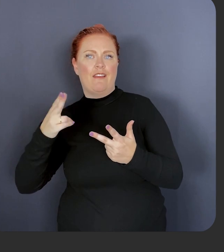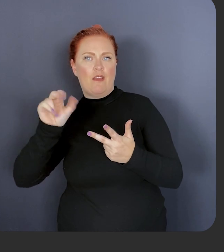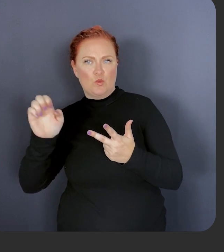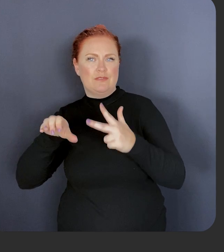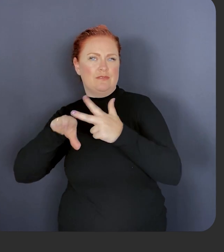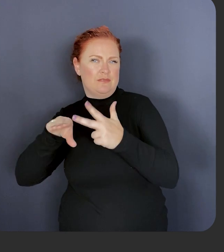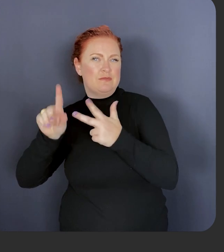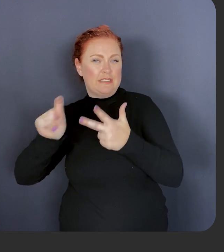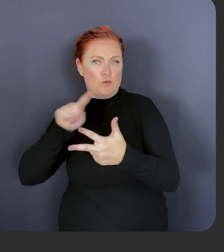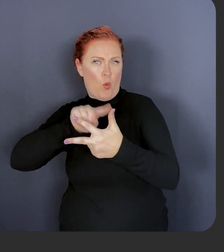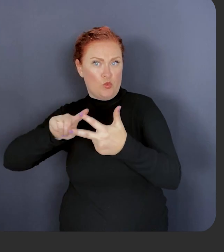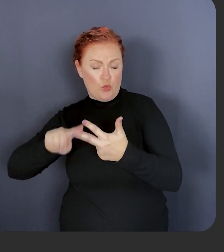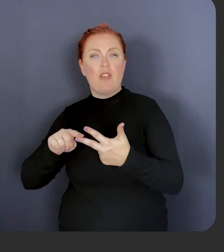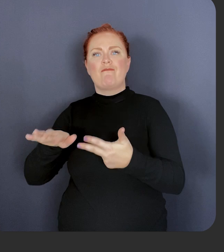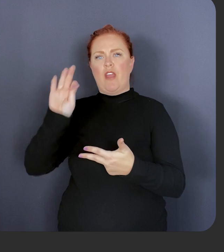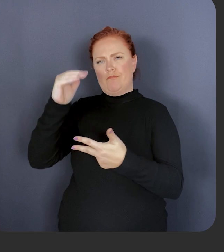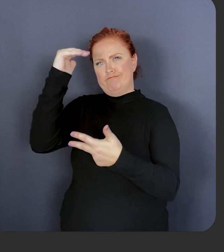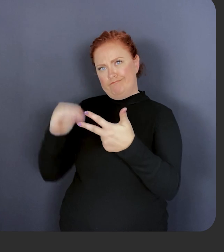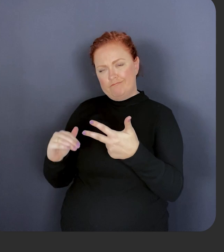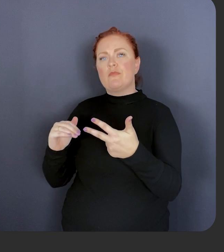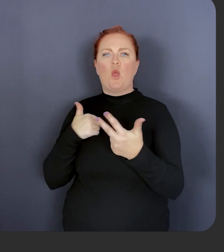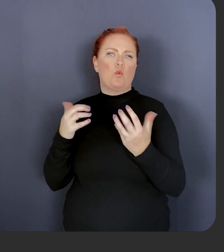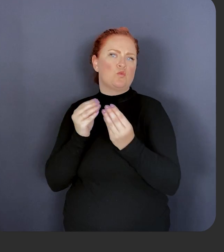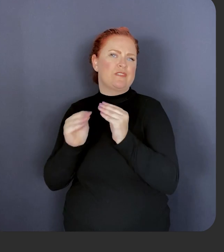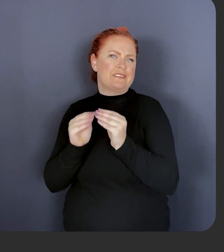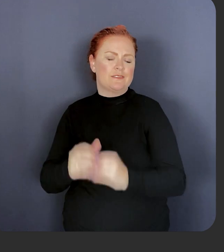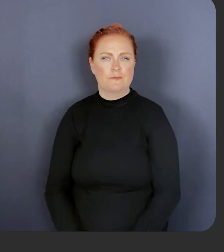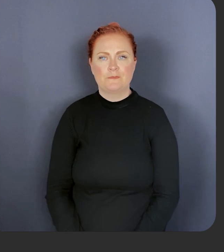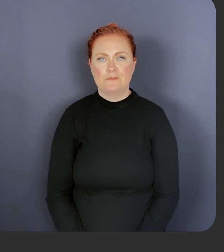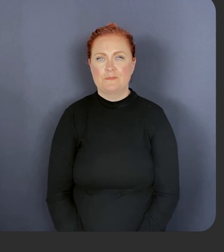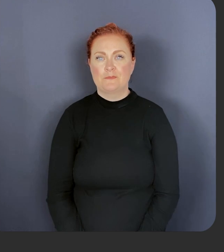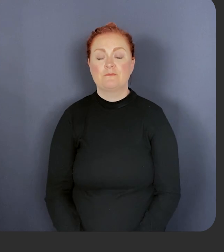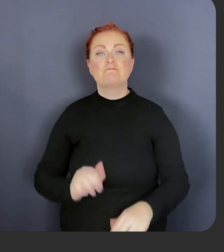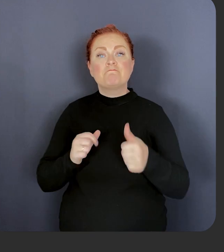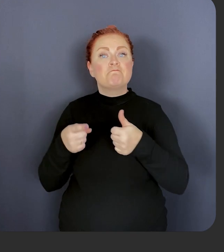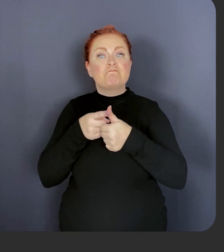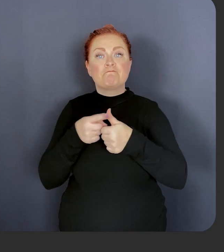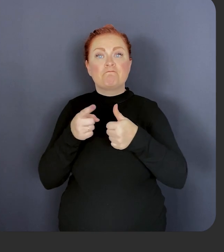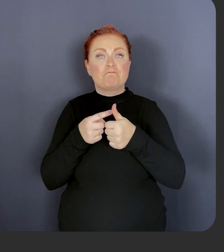accessibility test to see what's going on there. The first issue that we're going to fix